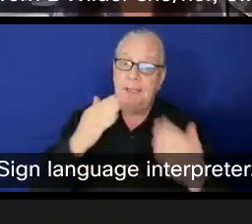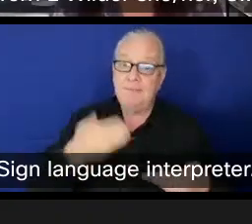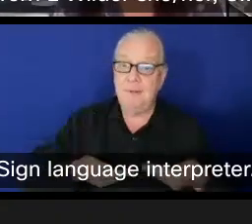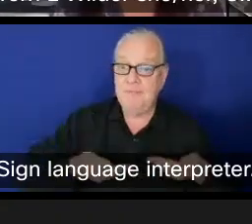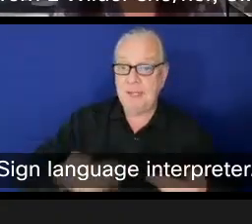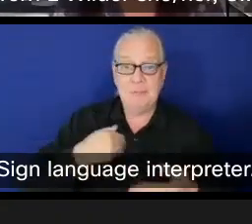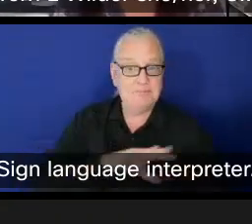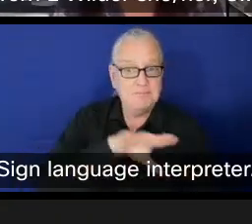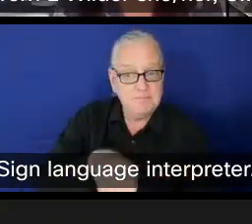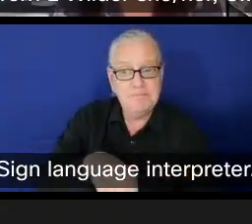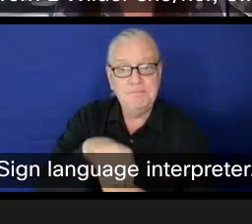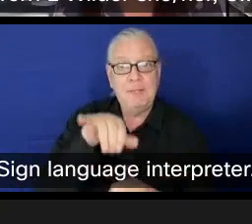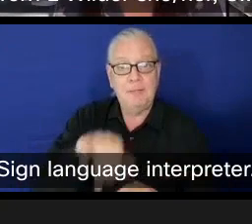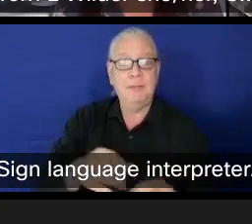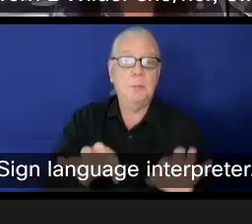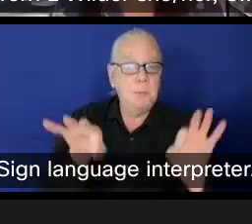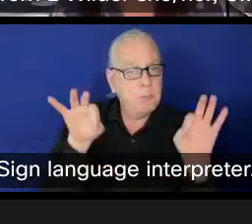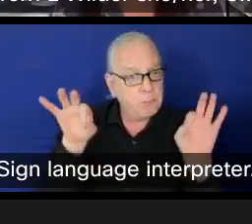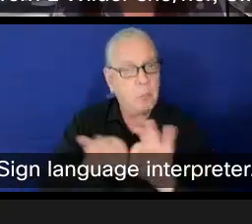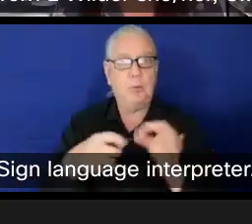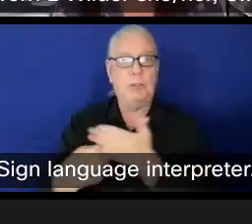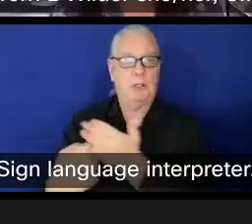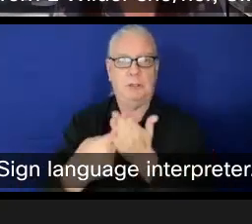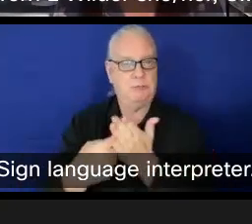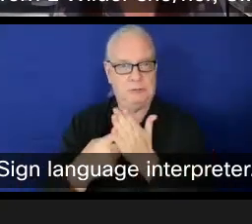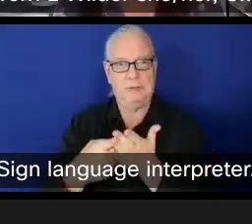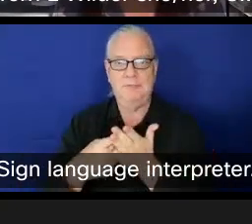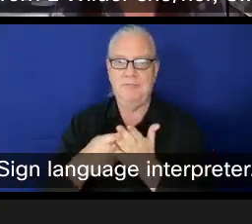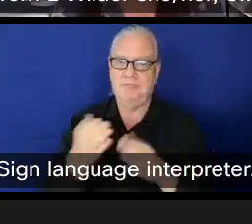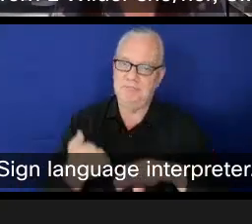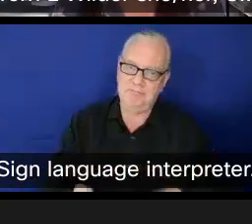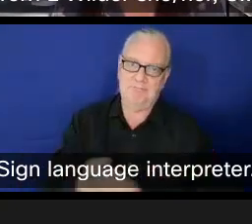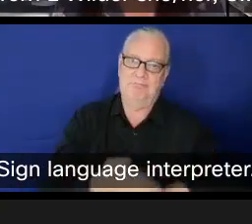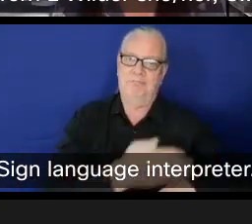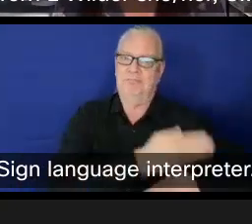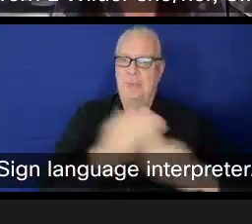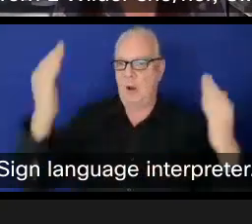important conversation on this awareness day. I encourage